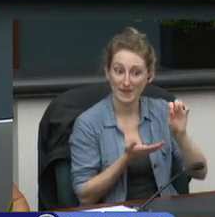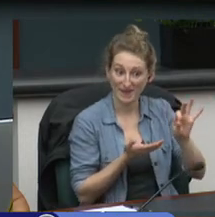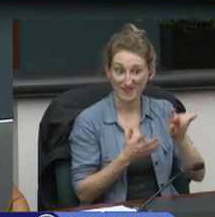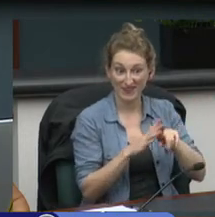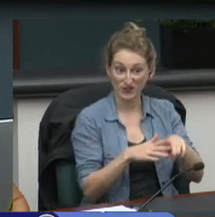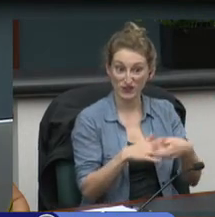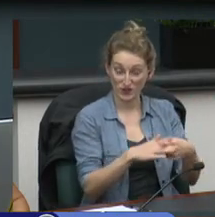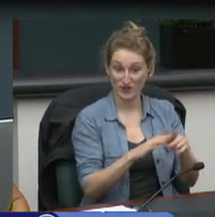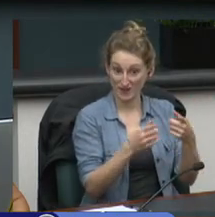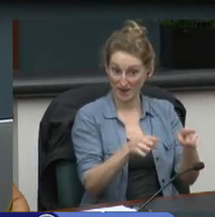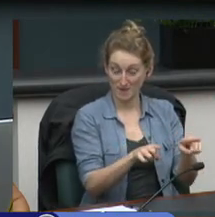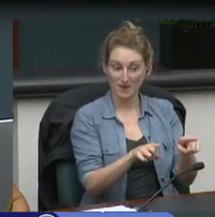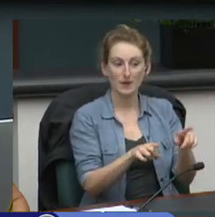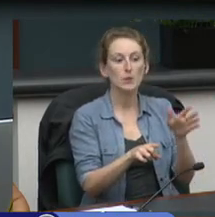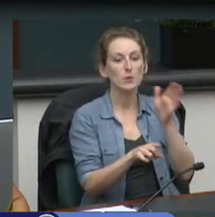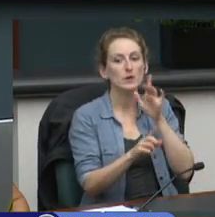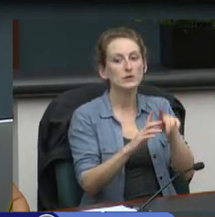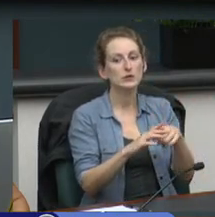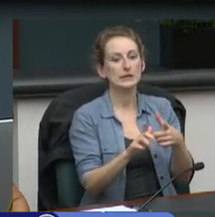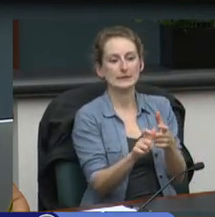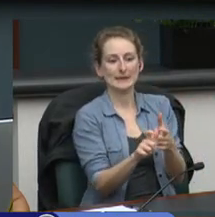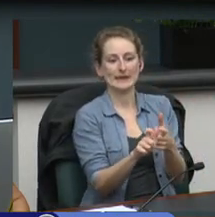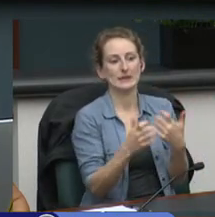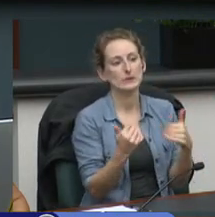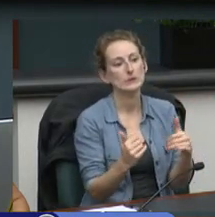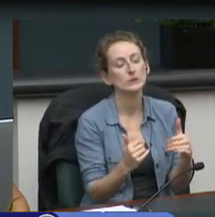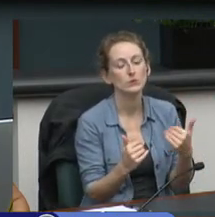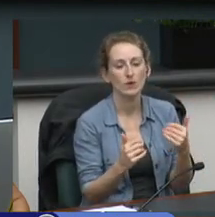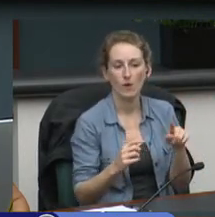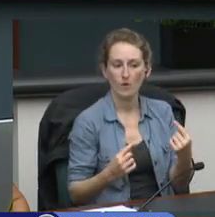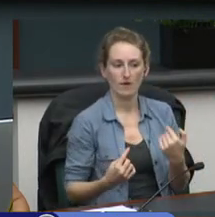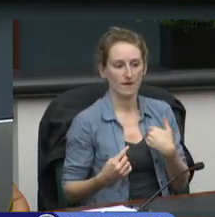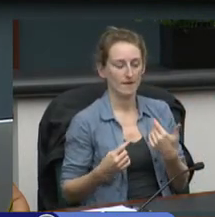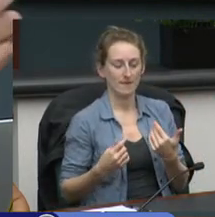they do on my street which only has parking on one side and they zoom past